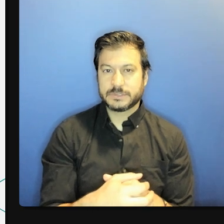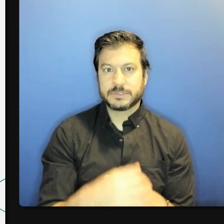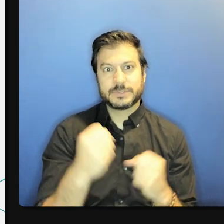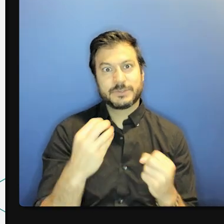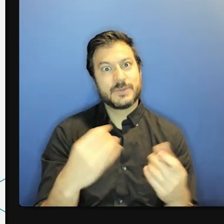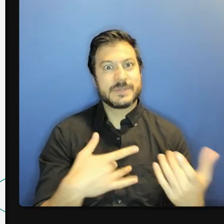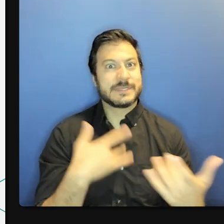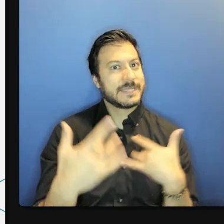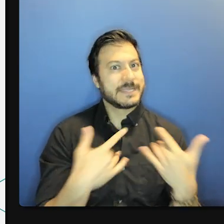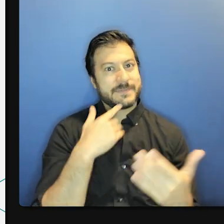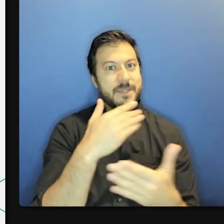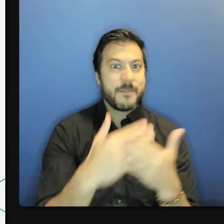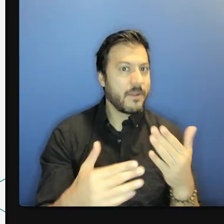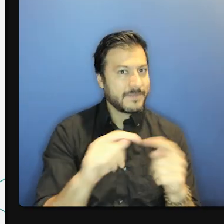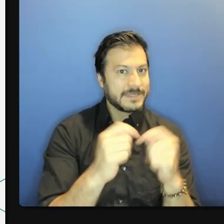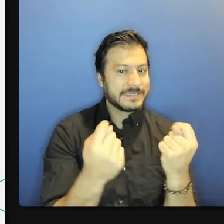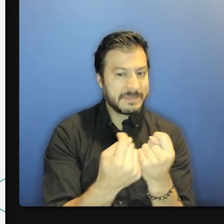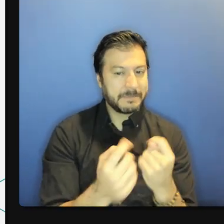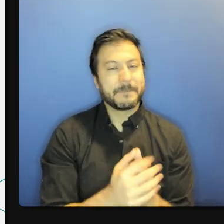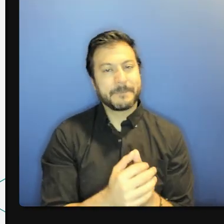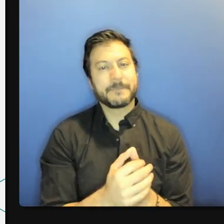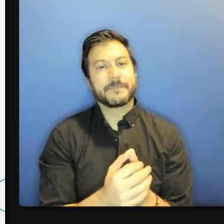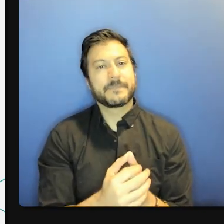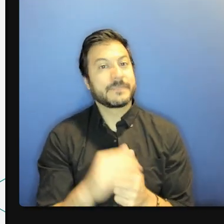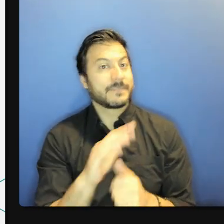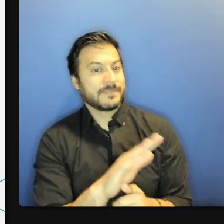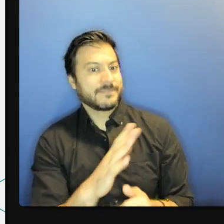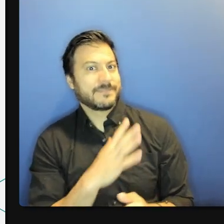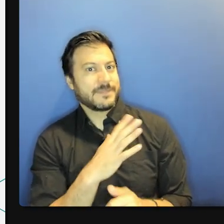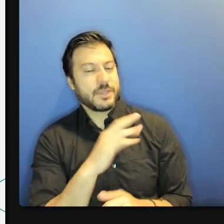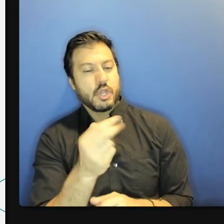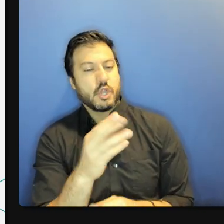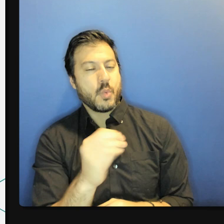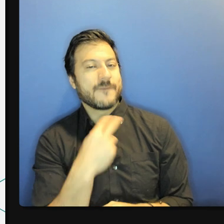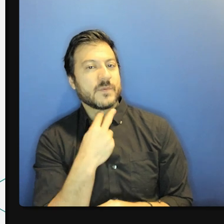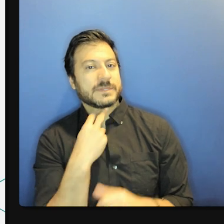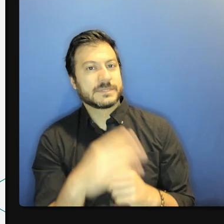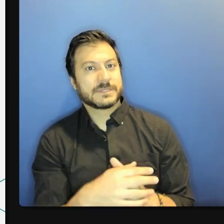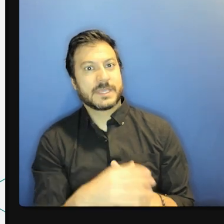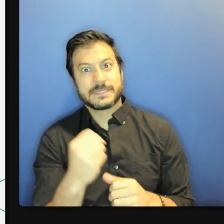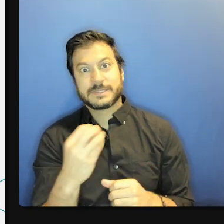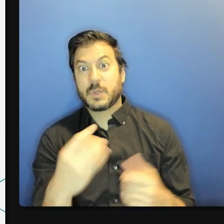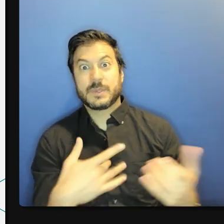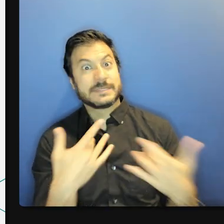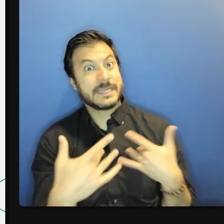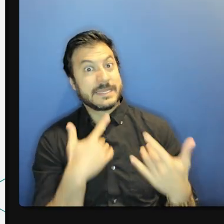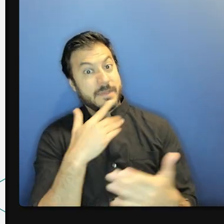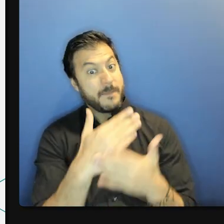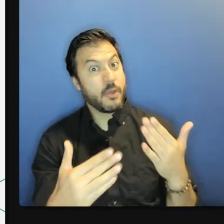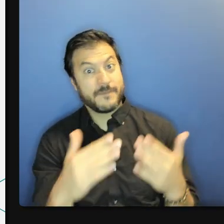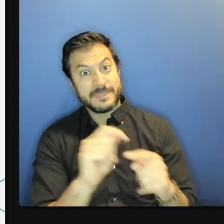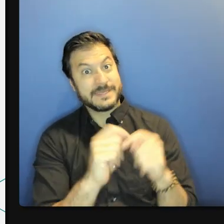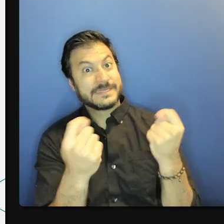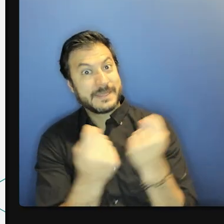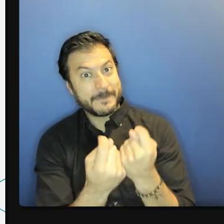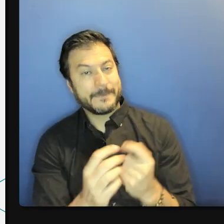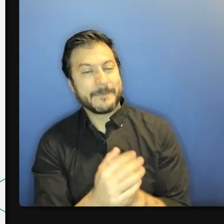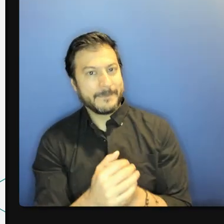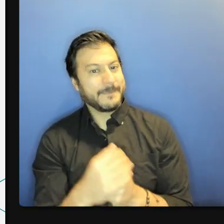It is so exciting to be a part of the team. And this is the custom neural voice. It is so exciting to be a part of the team.